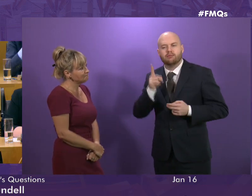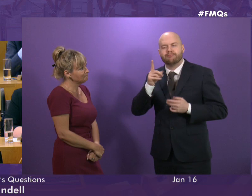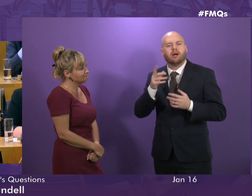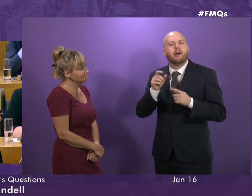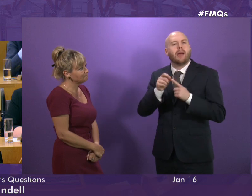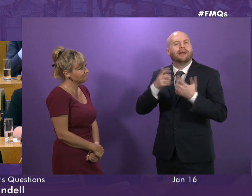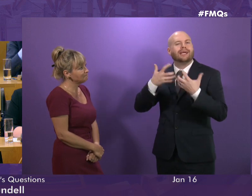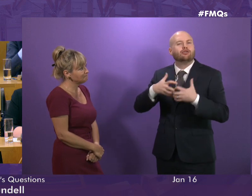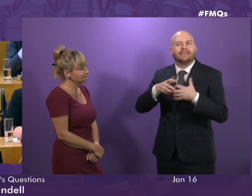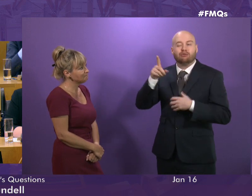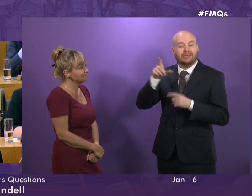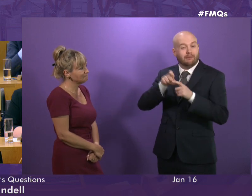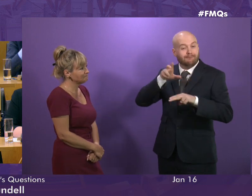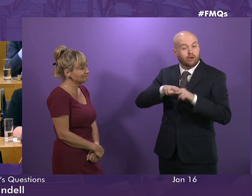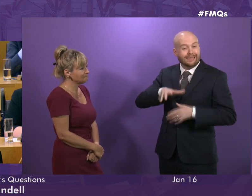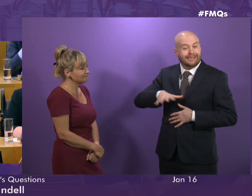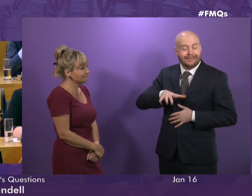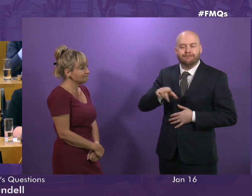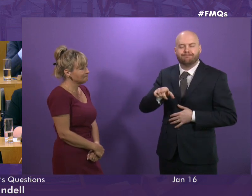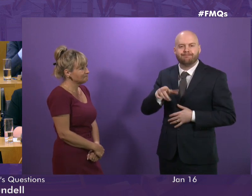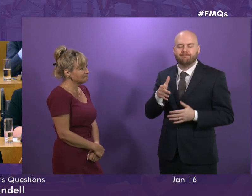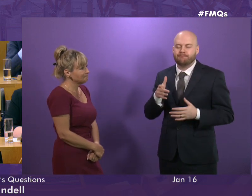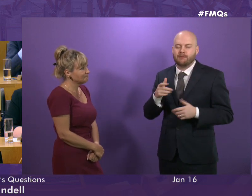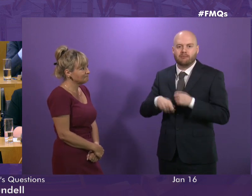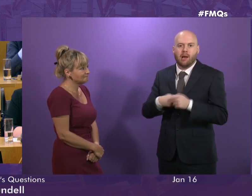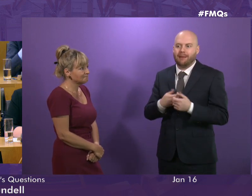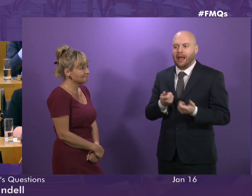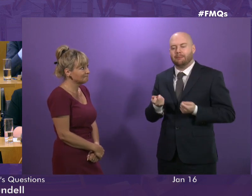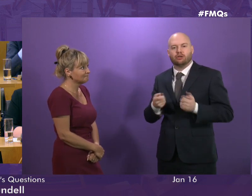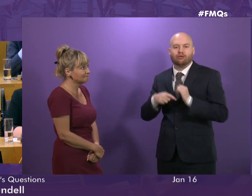administration for the second time, what steps will the Scottish Government take to help